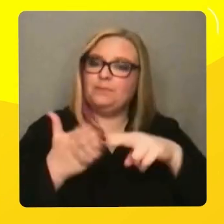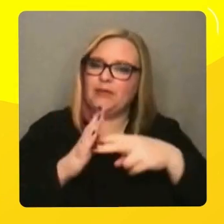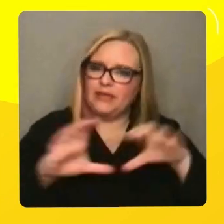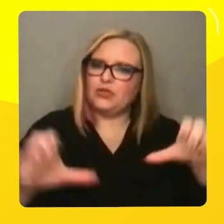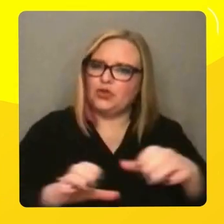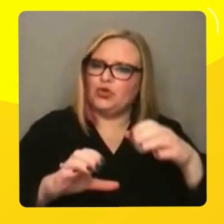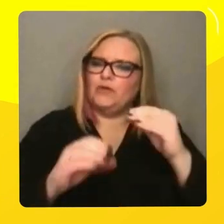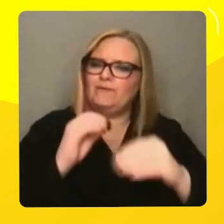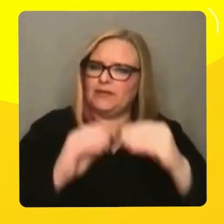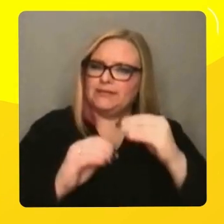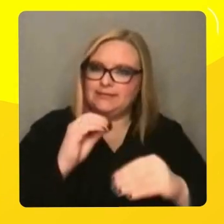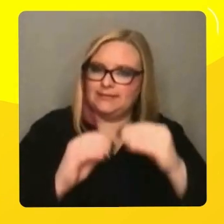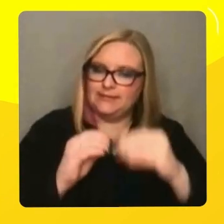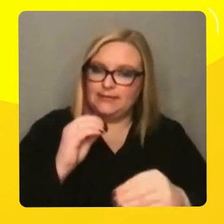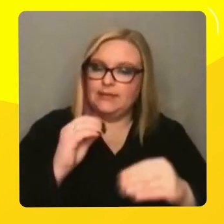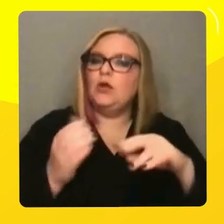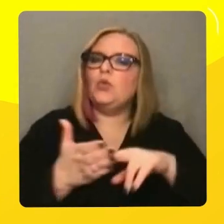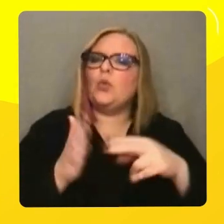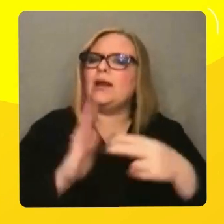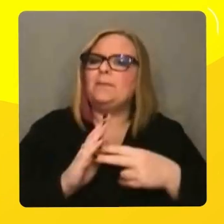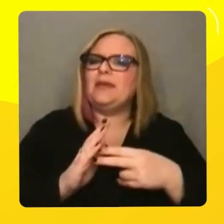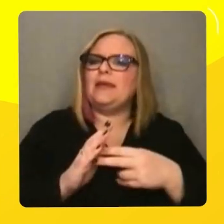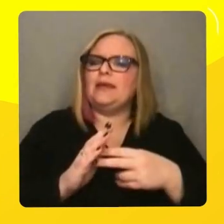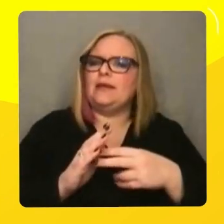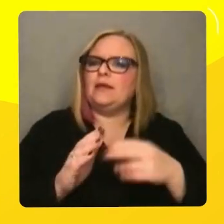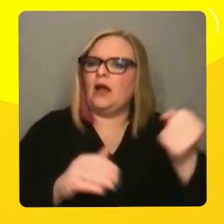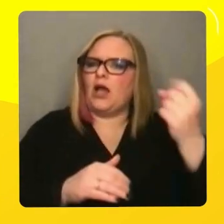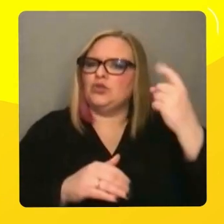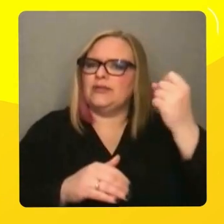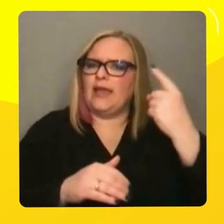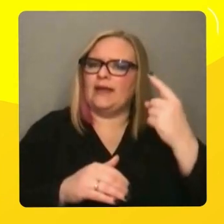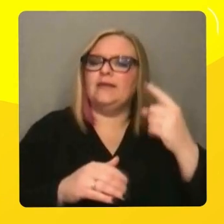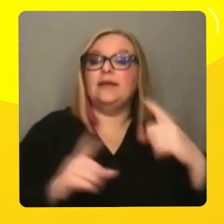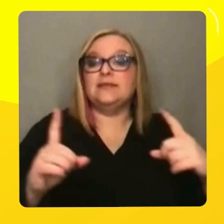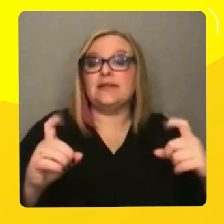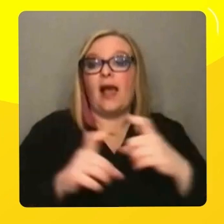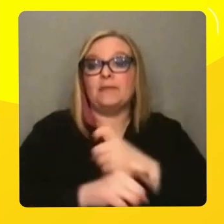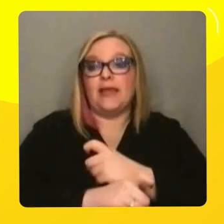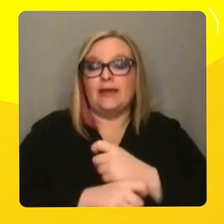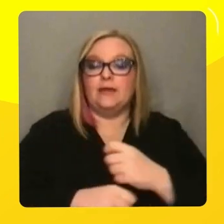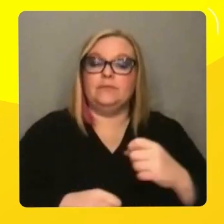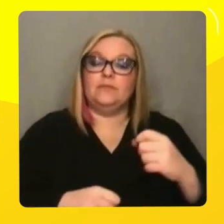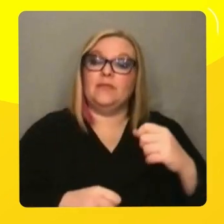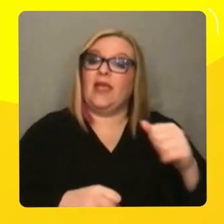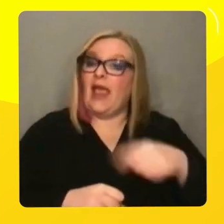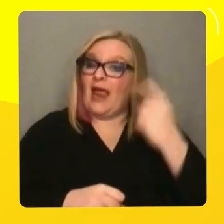What do I mean by fully understood? It's complicated. Anyone who has been involved in compensation